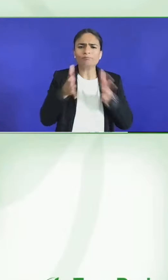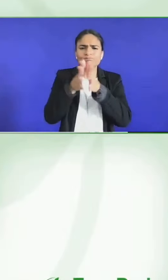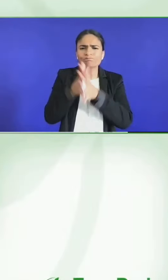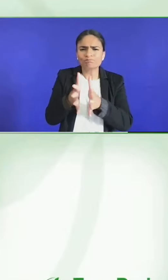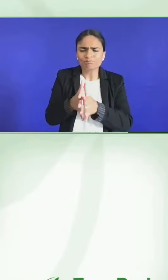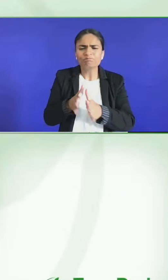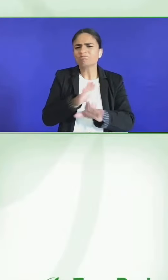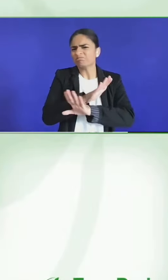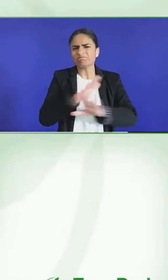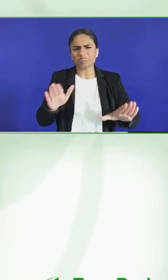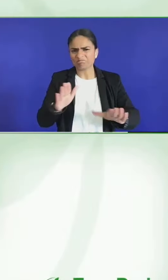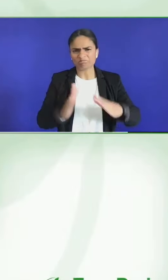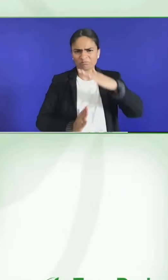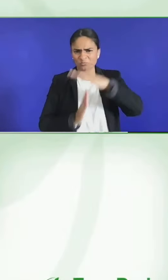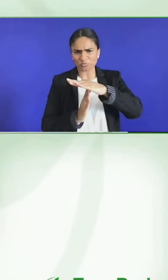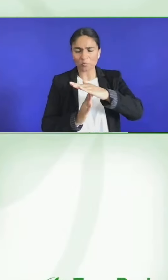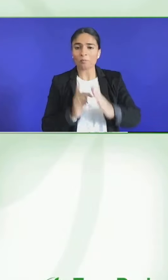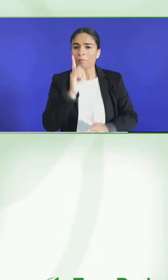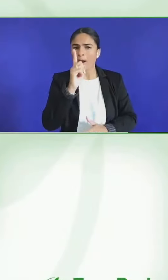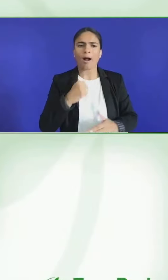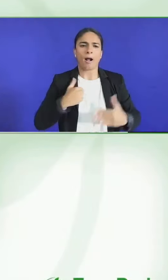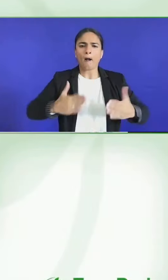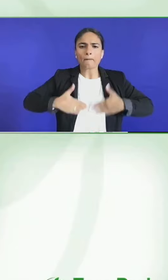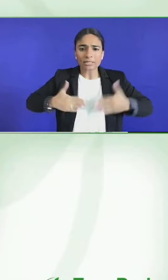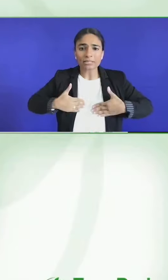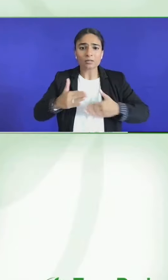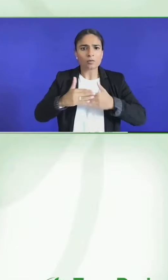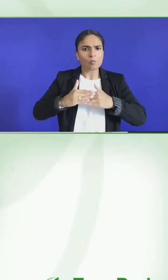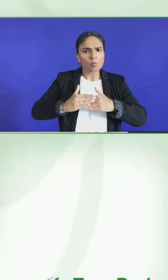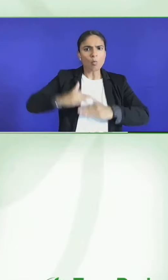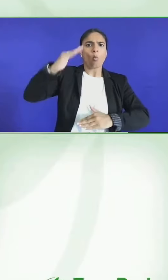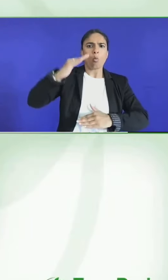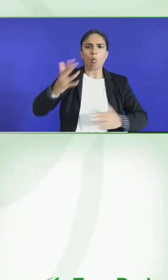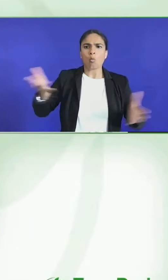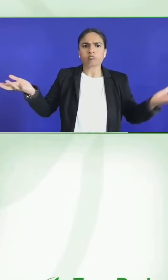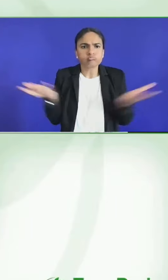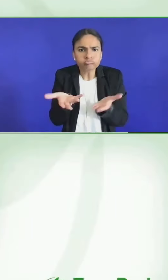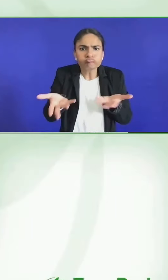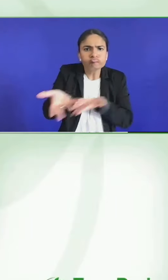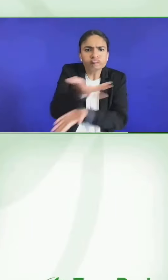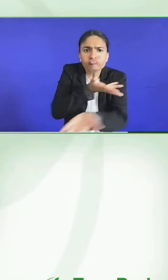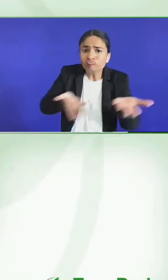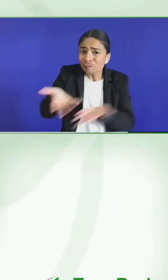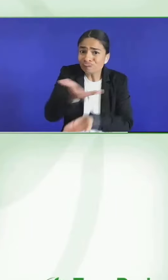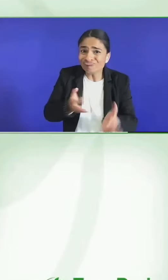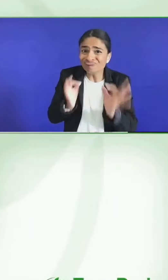Very clear we need to change the language, the models and how money is being used.